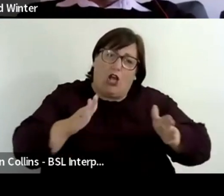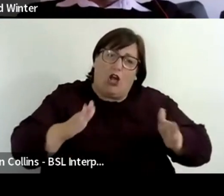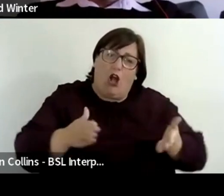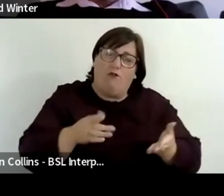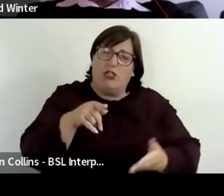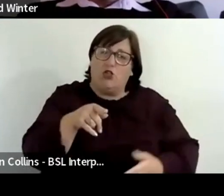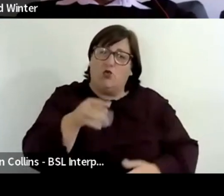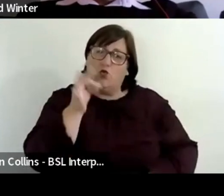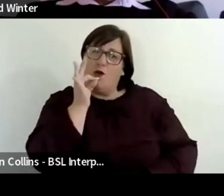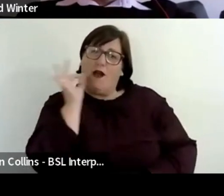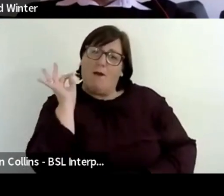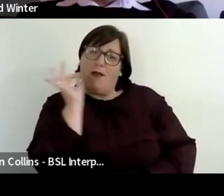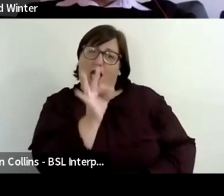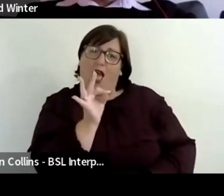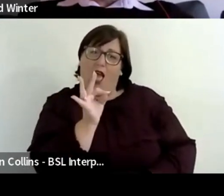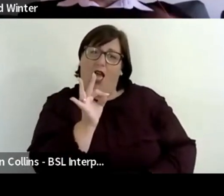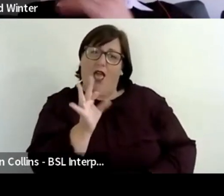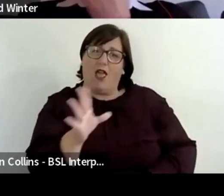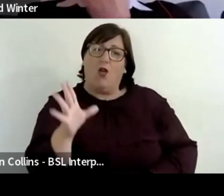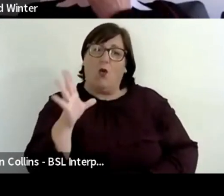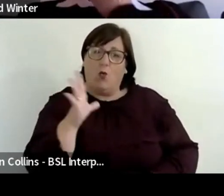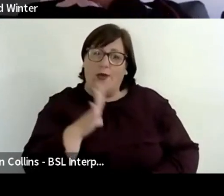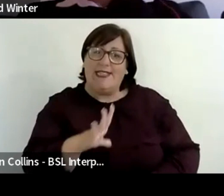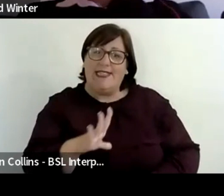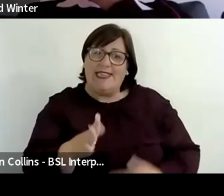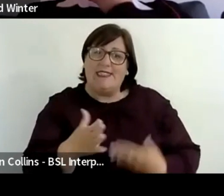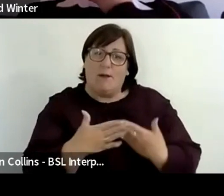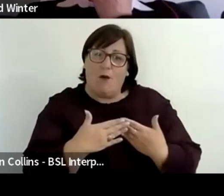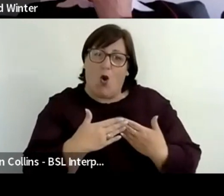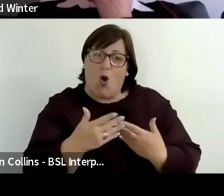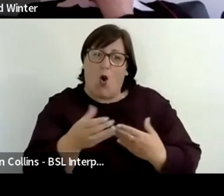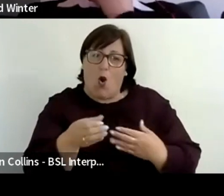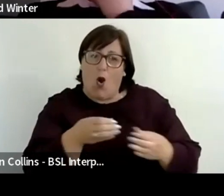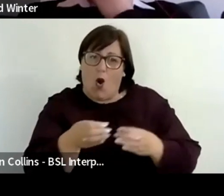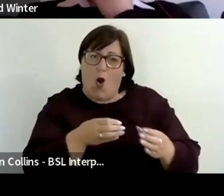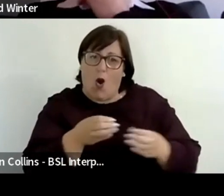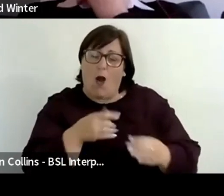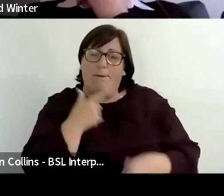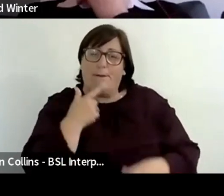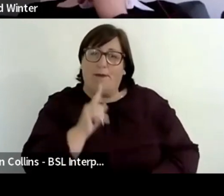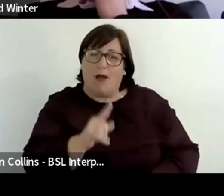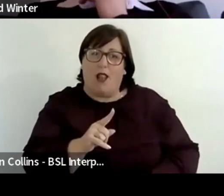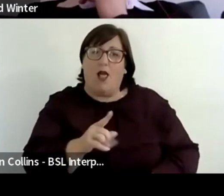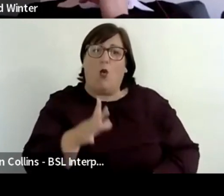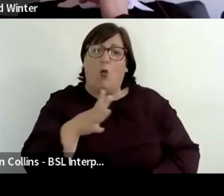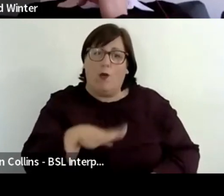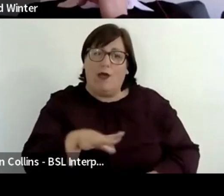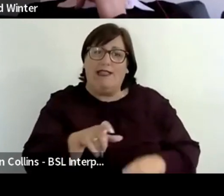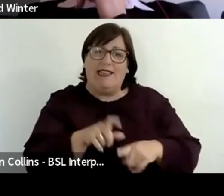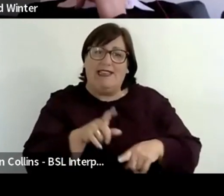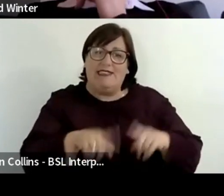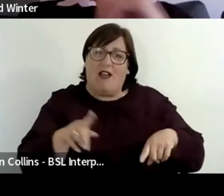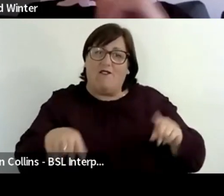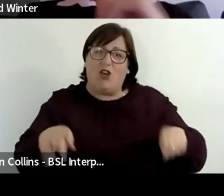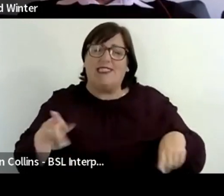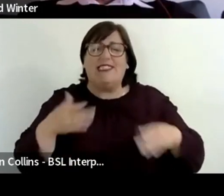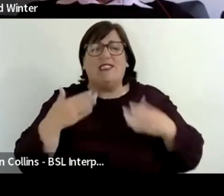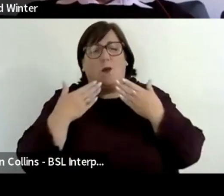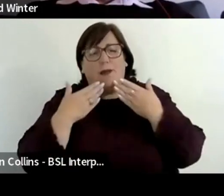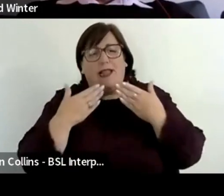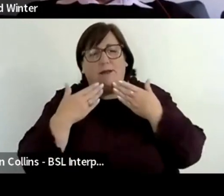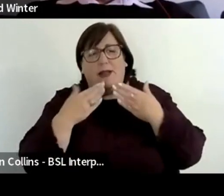We need more diversity, so please do apply for jobs at HS2, we will welcome you with open arms.